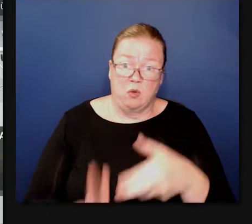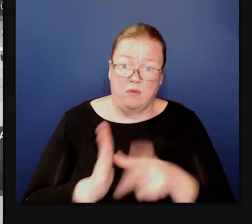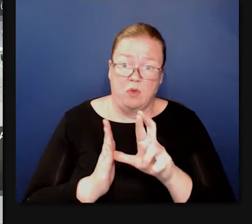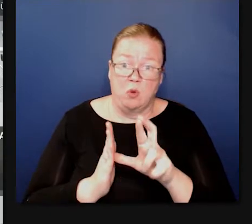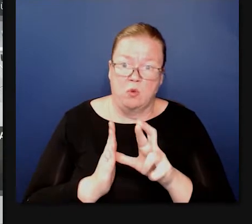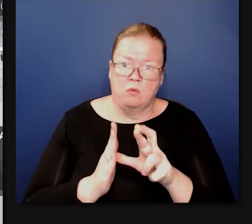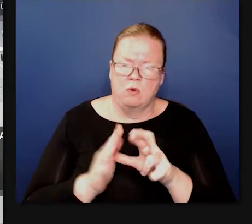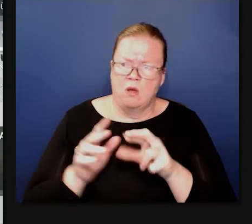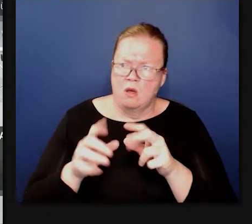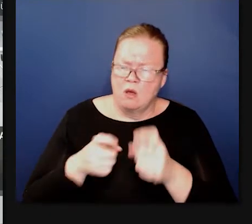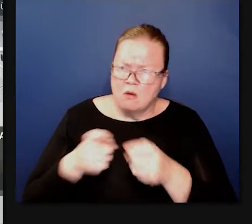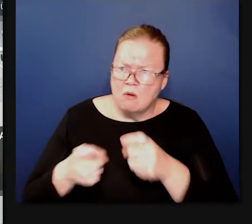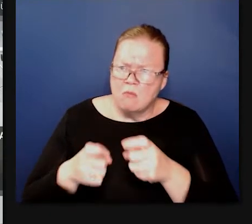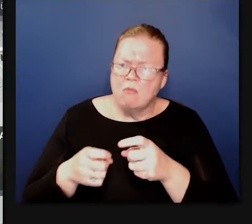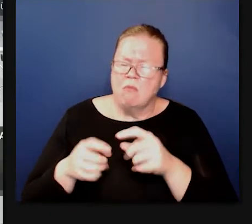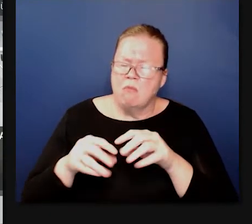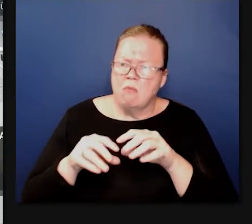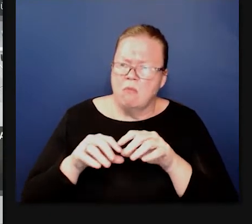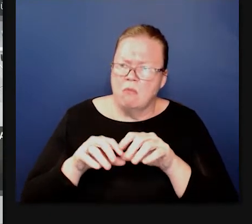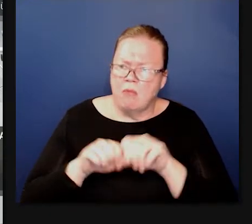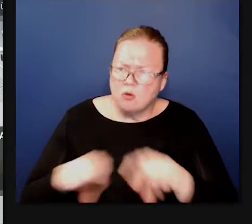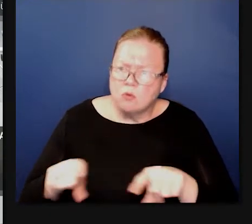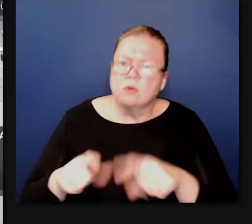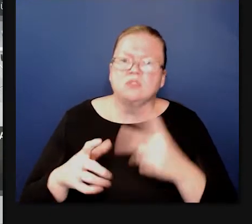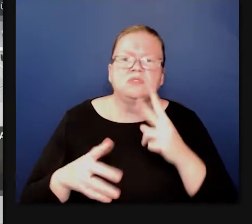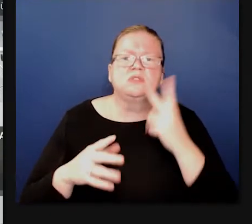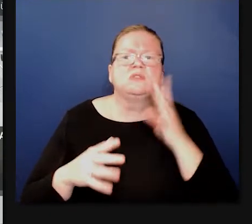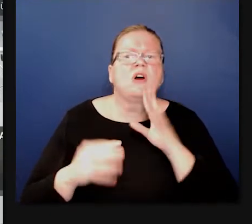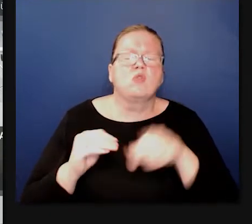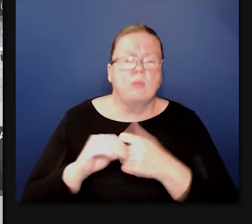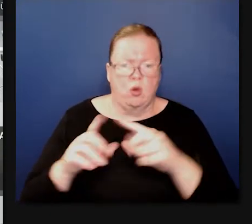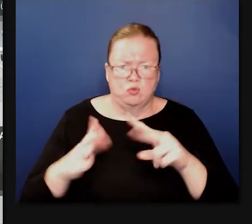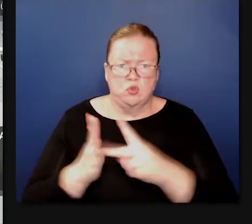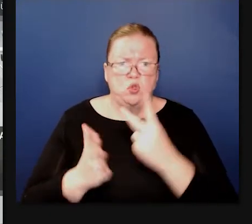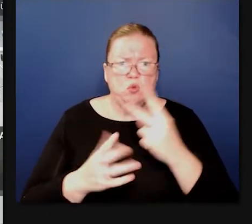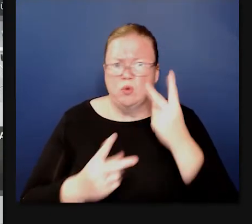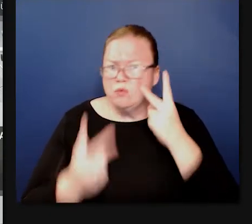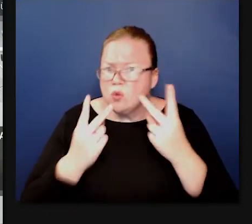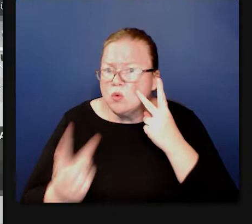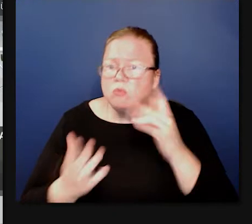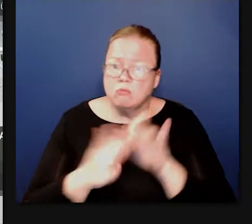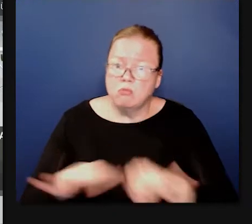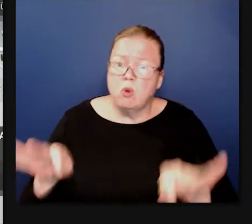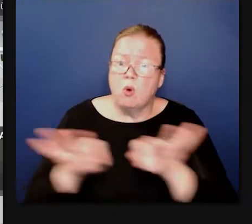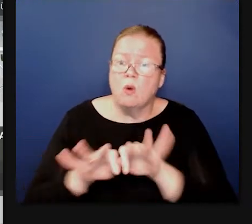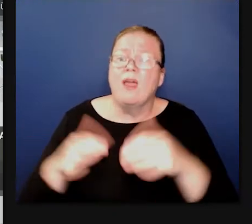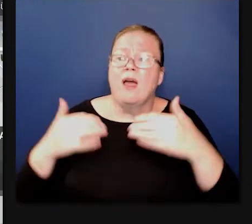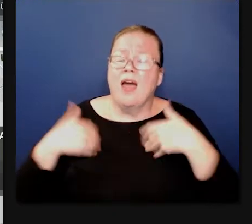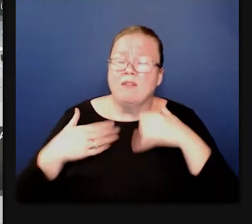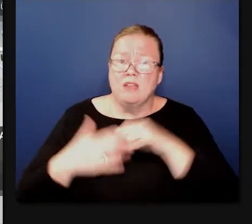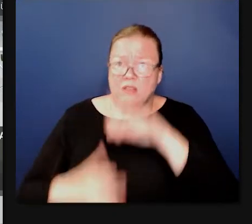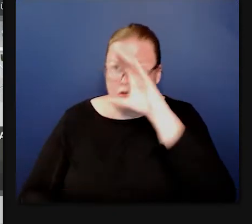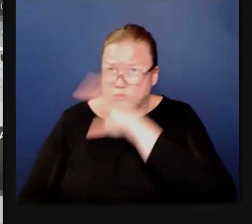Moderation? How do you want to display it? We talked about this dual view. That's really important for both having that search view